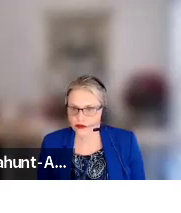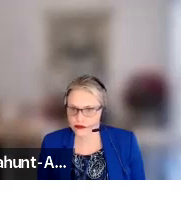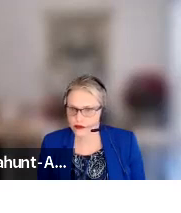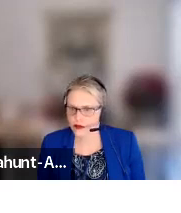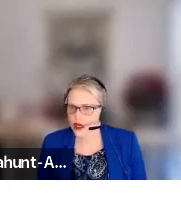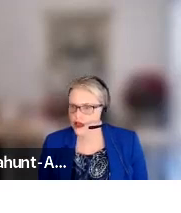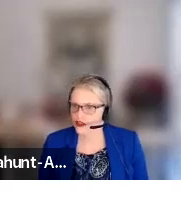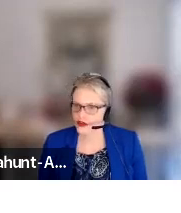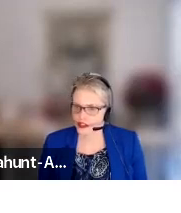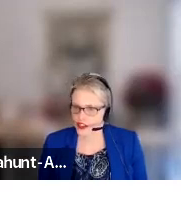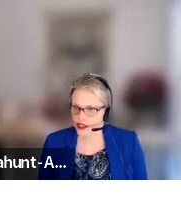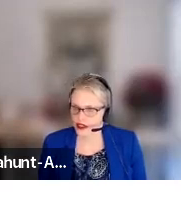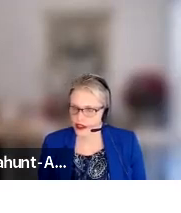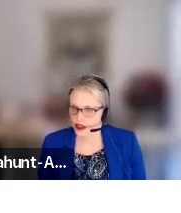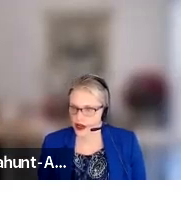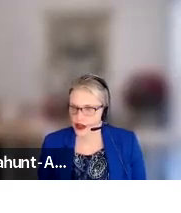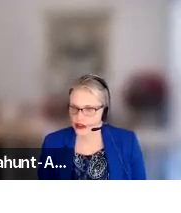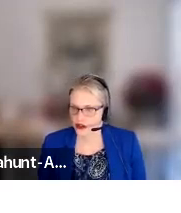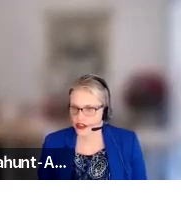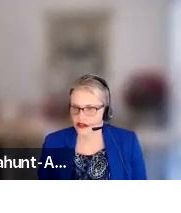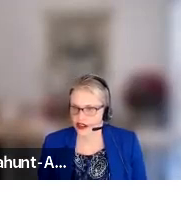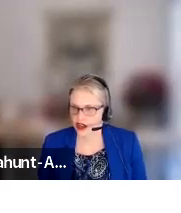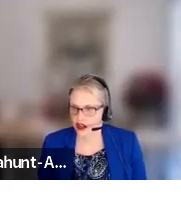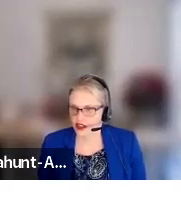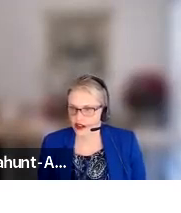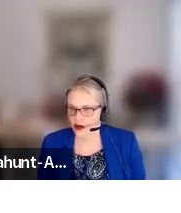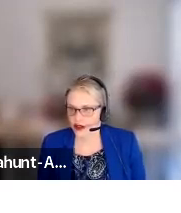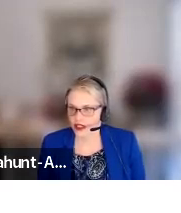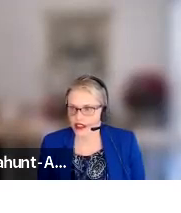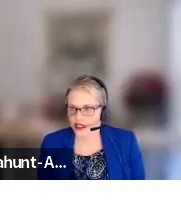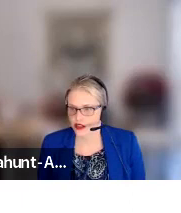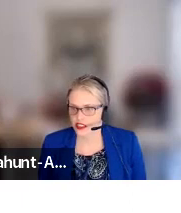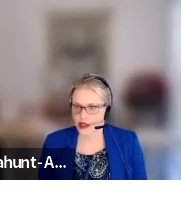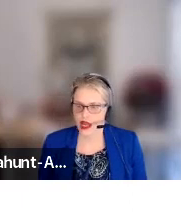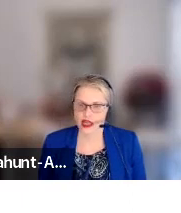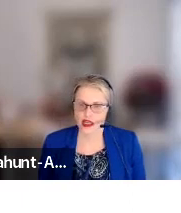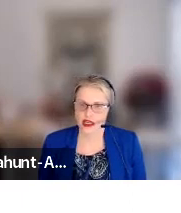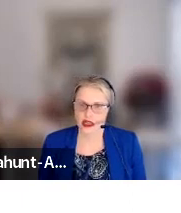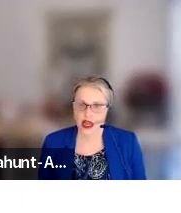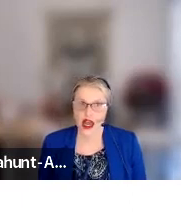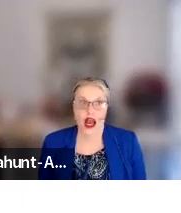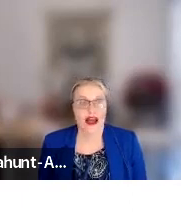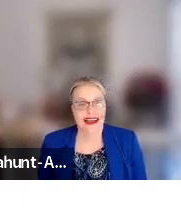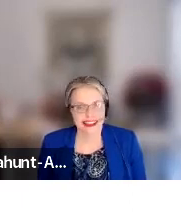So, there's a question here, are strokes that affect cognitive ability considered TBI?